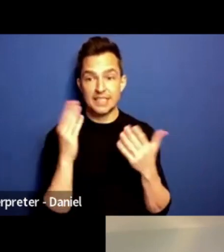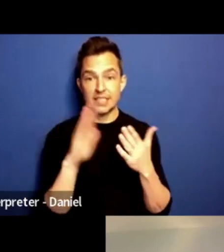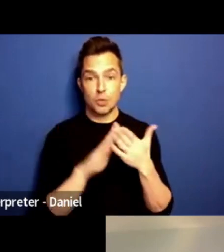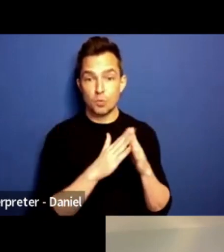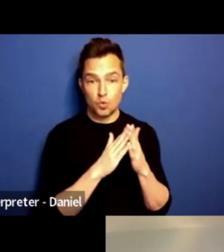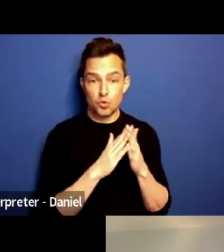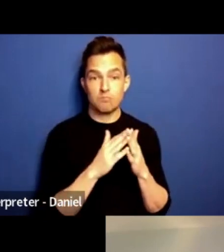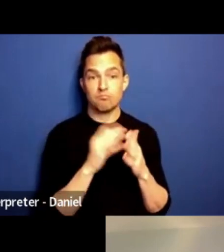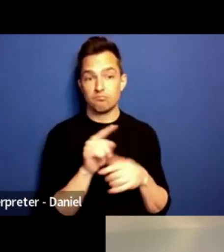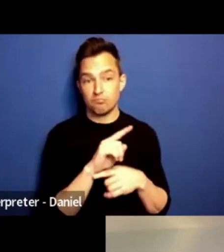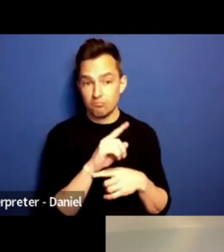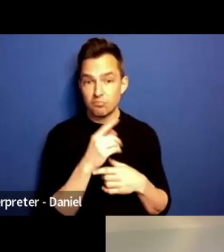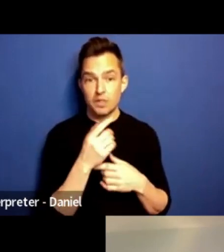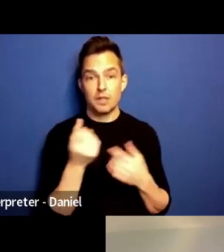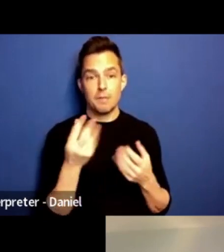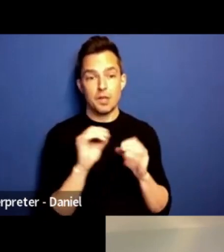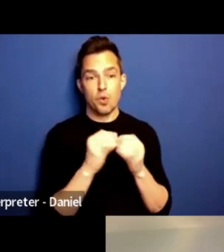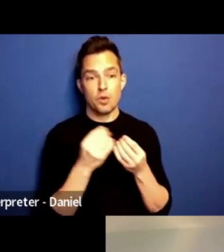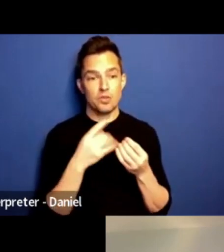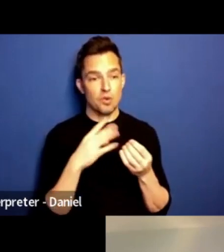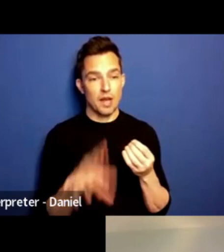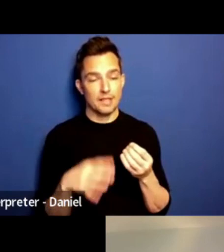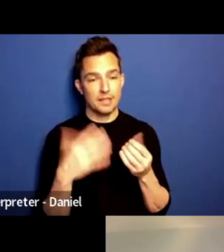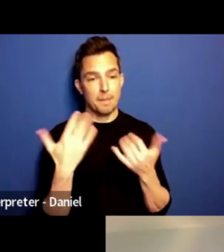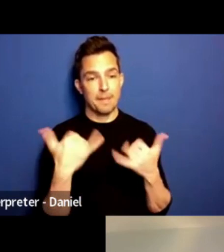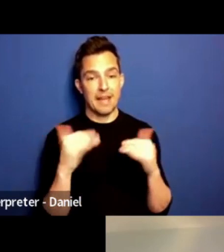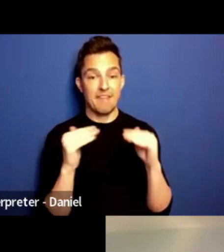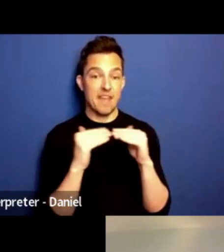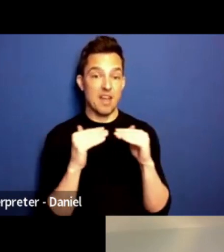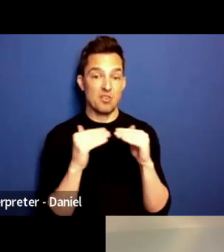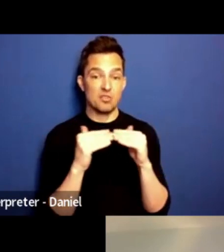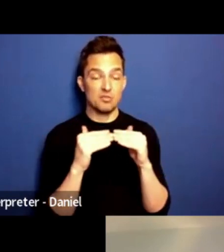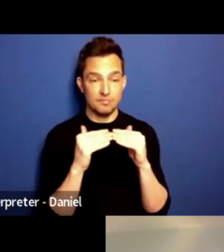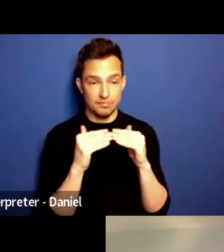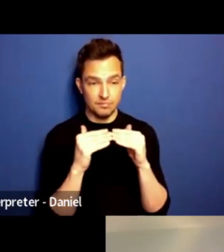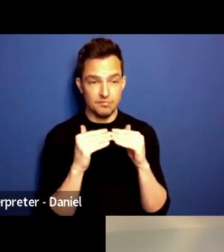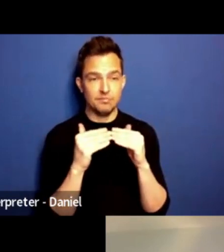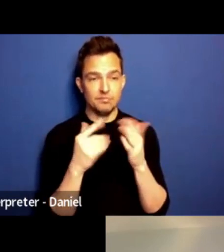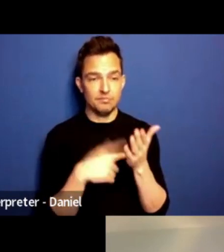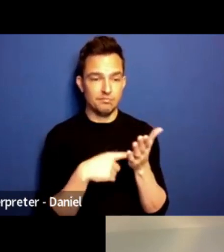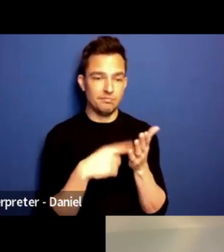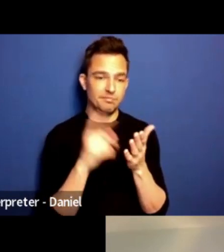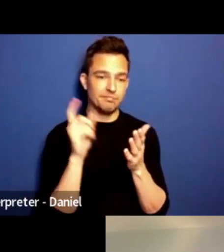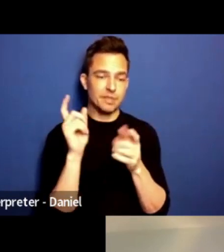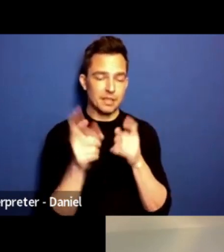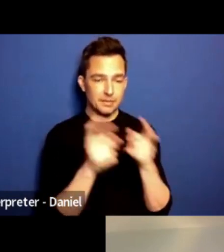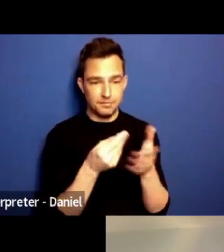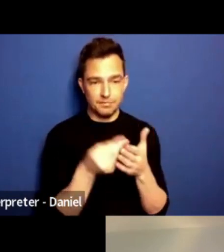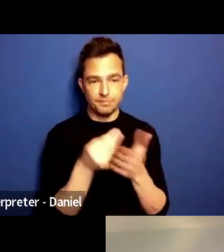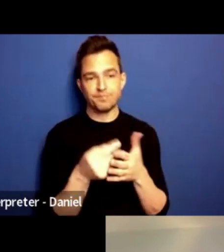people don't like it, a lot of organizations don't like to play fair. Sometimes you have to, you know, it's all about getting the grant money and getting the most money. But it's about what you